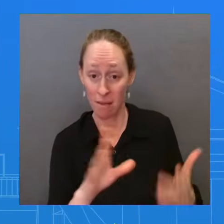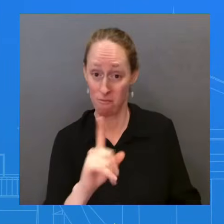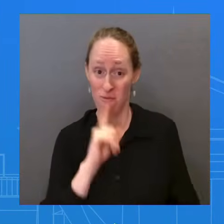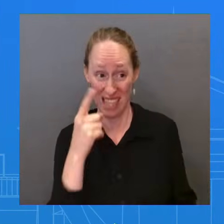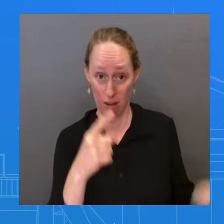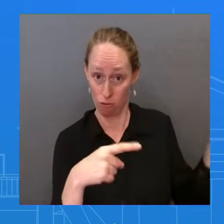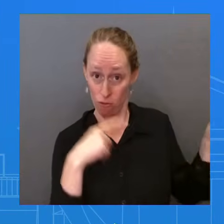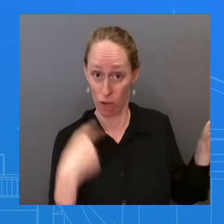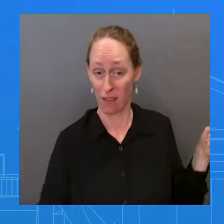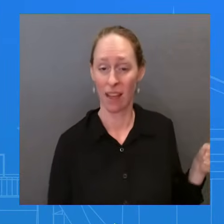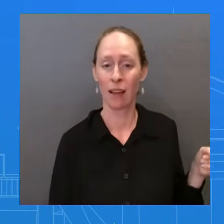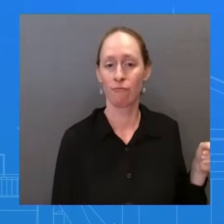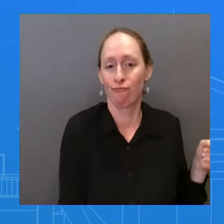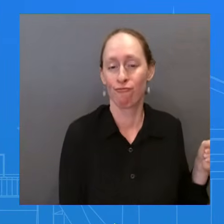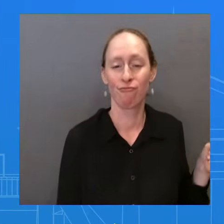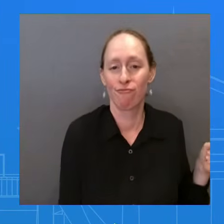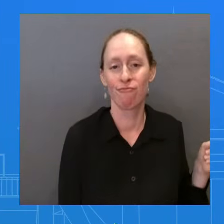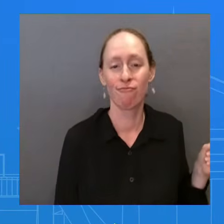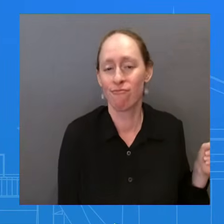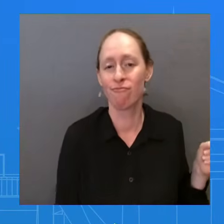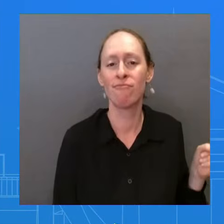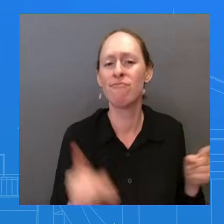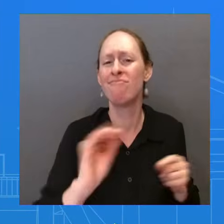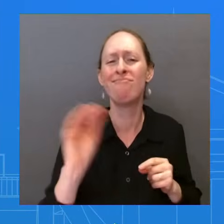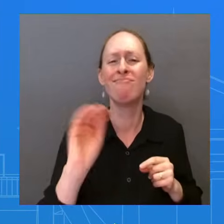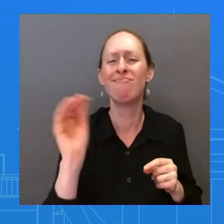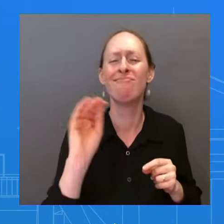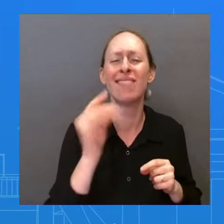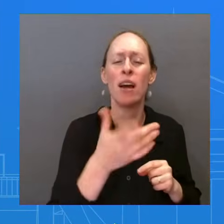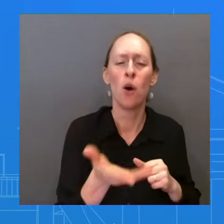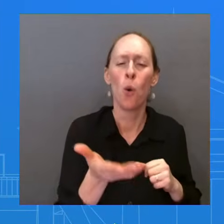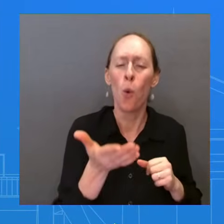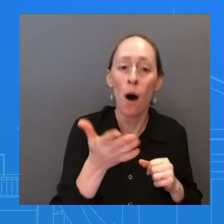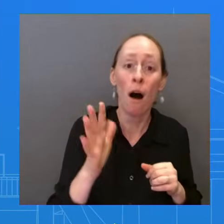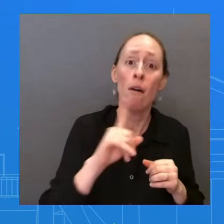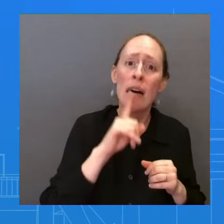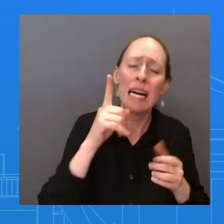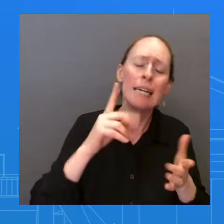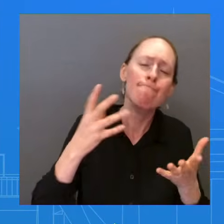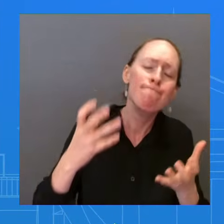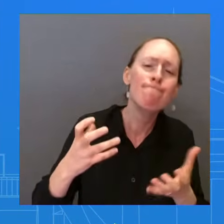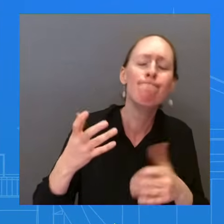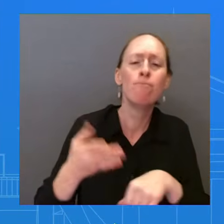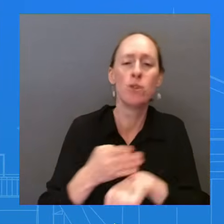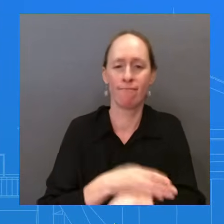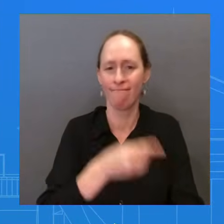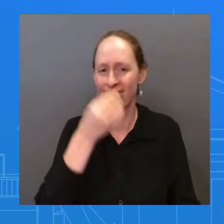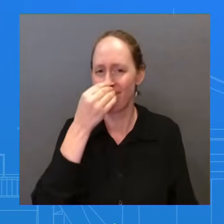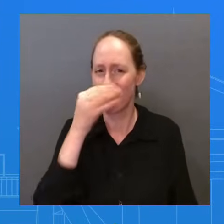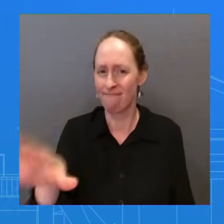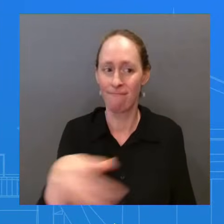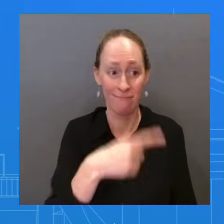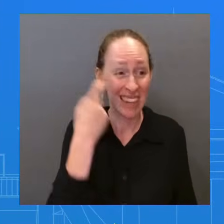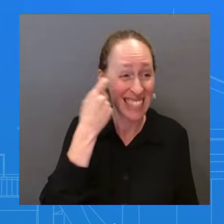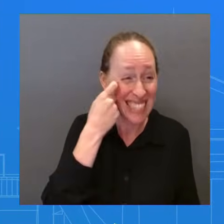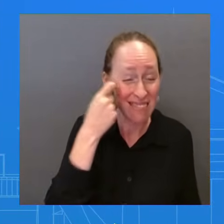I just, in my opening statement -- just this month of May, 17 strikes on Kyiv alone, let alone other places throughout the country.